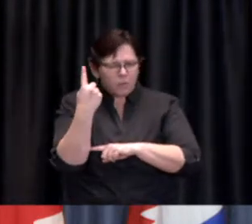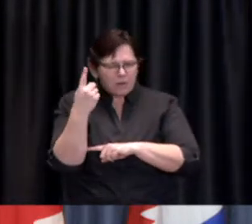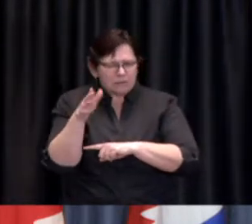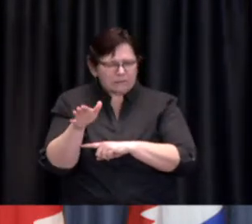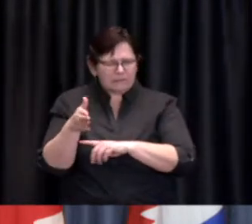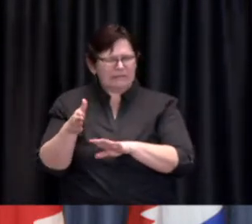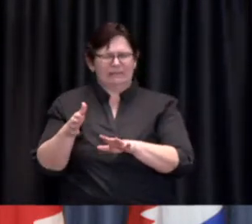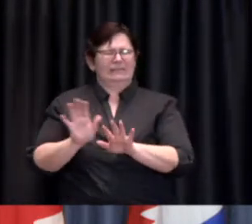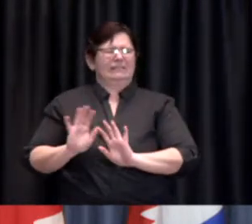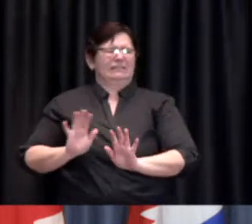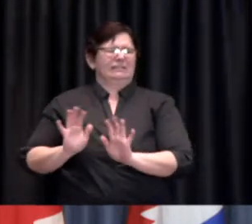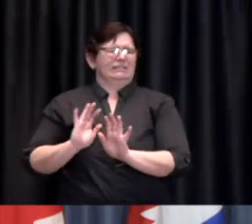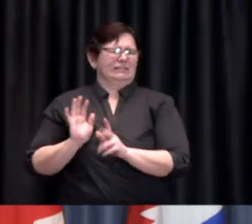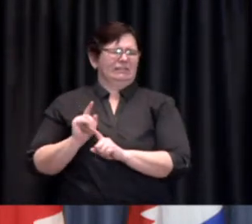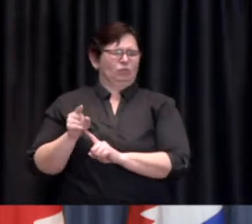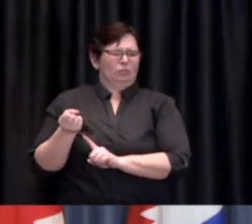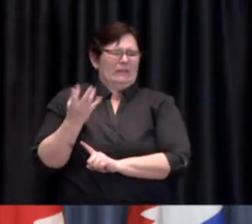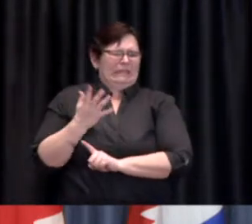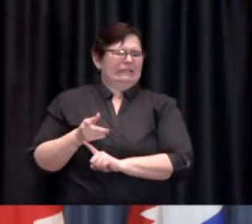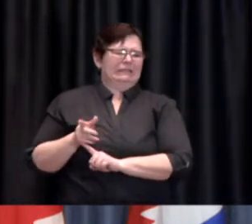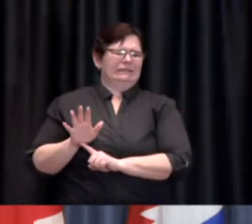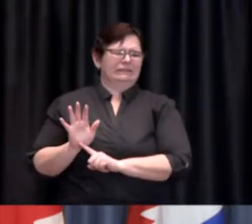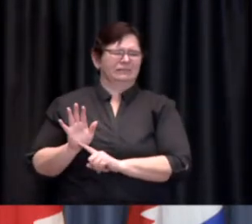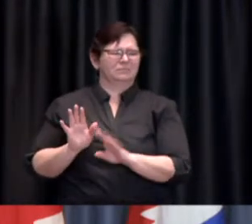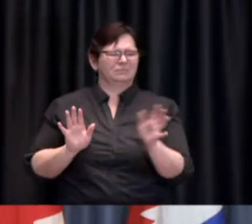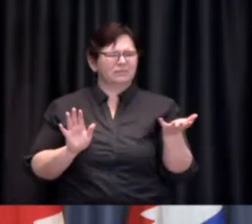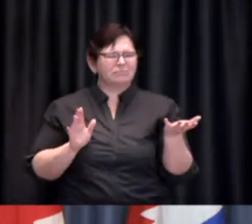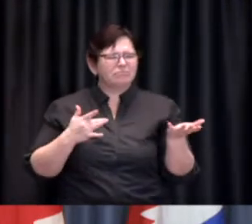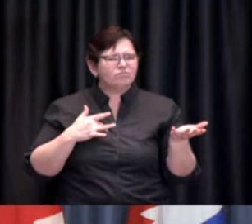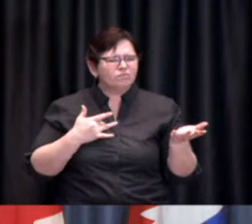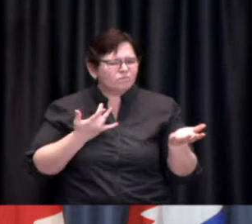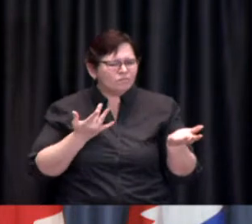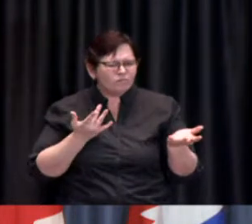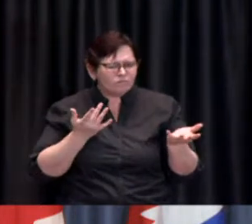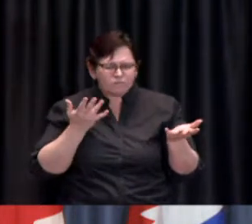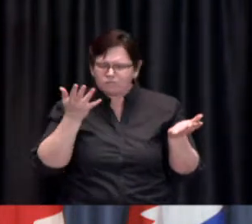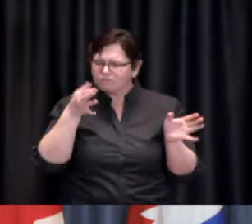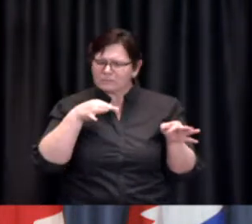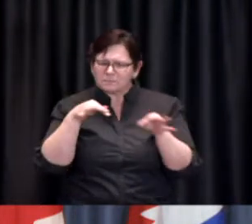that for us what do you think is going on as far as uh the impacts of the variants